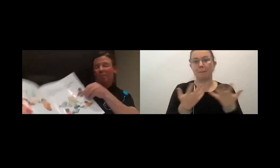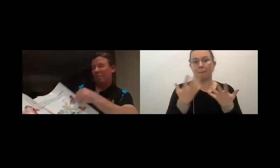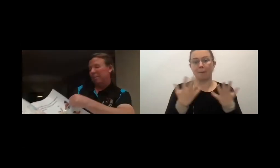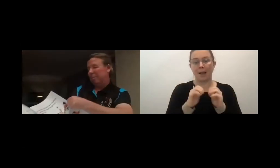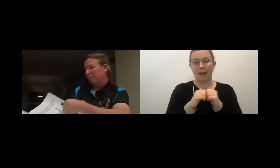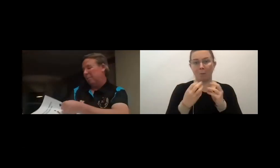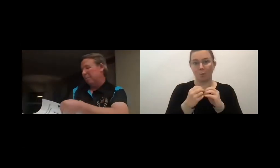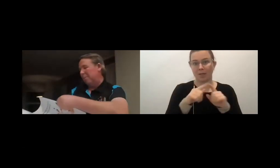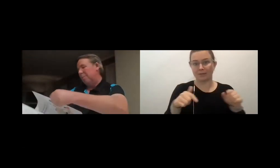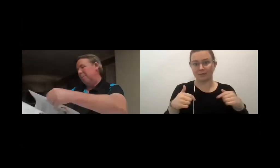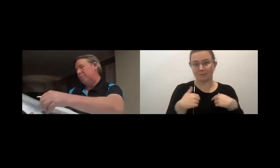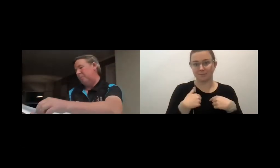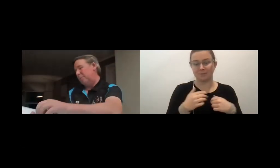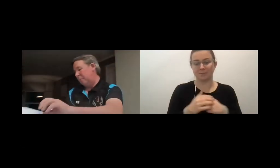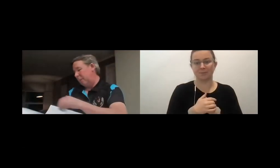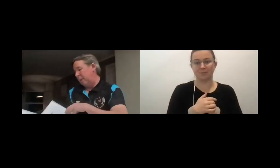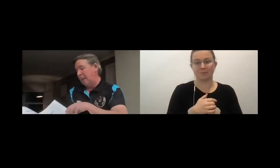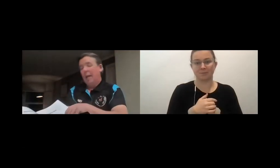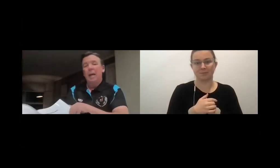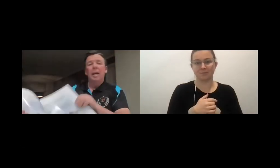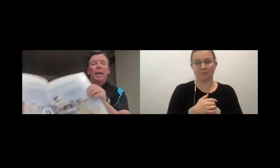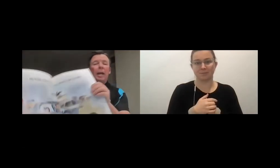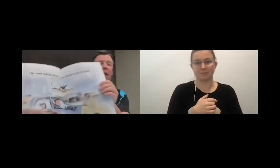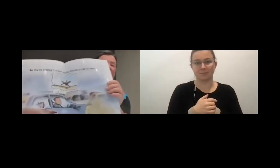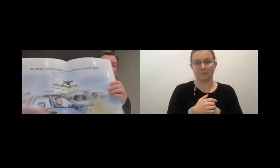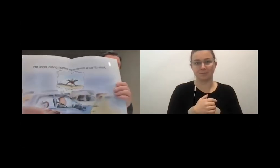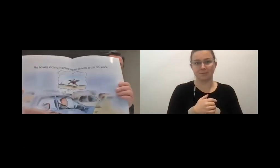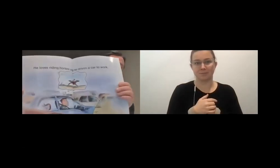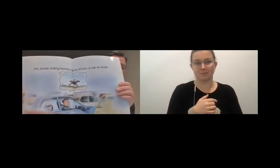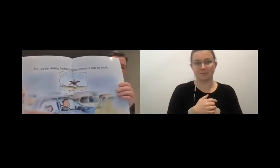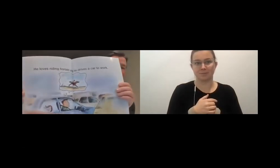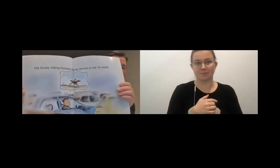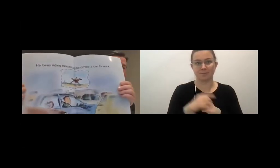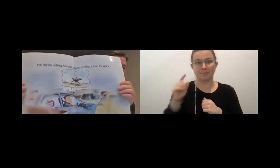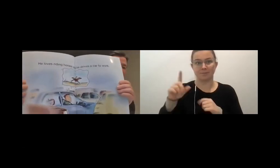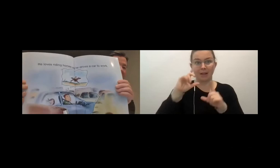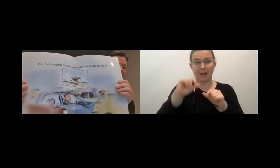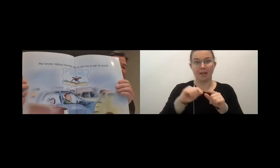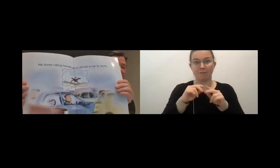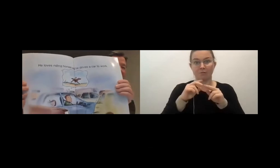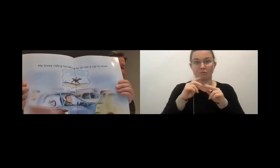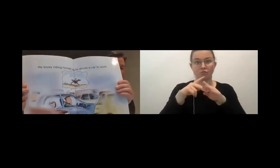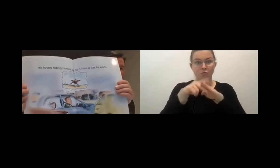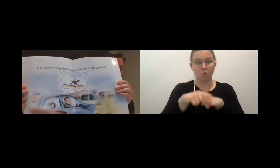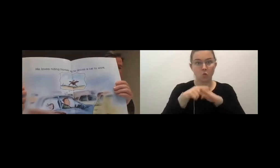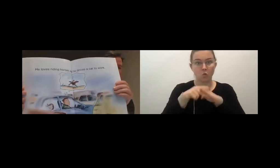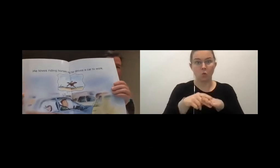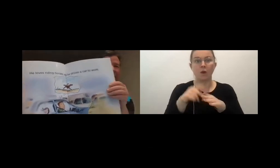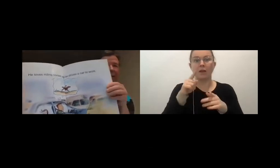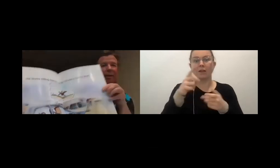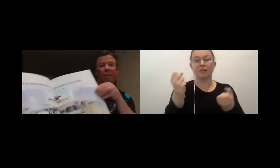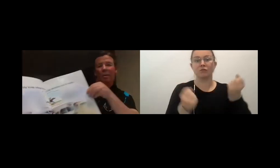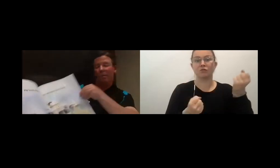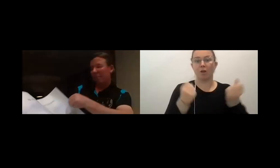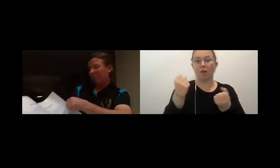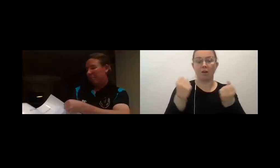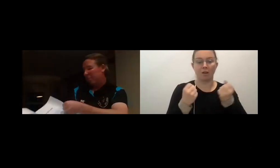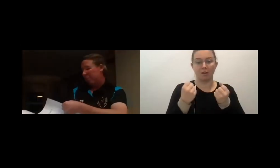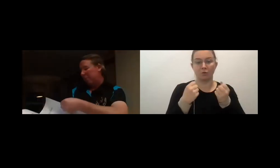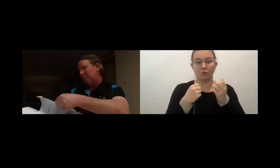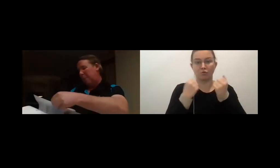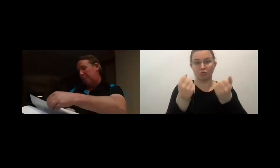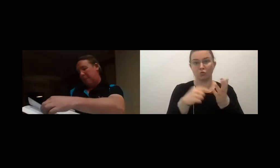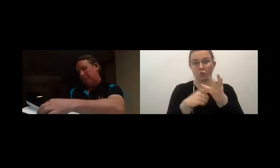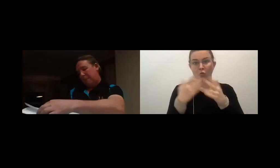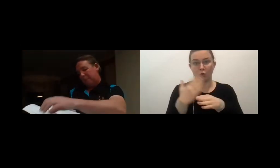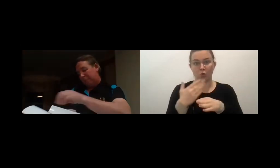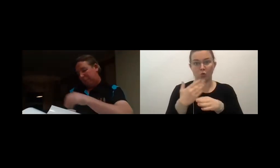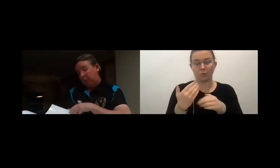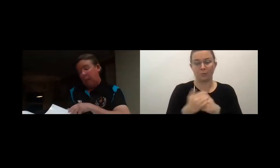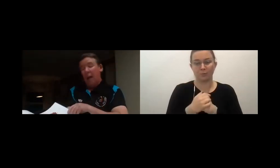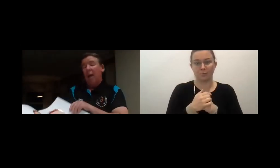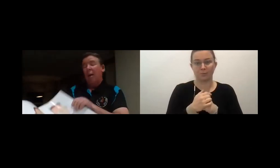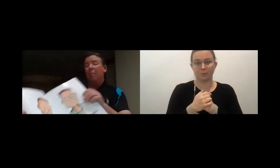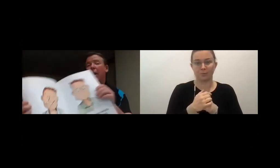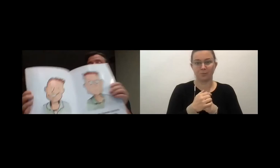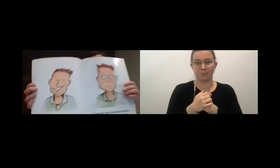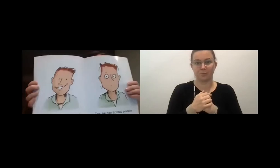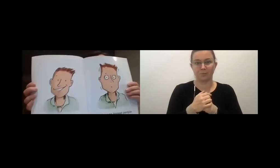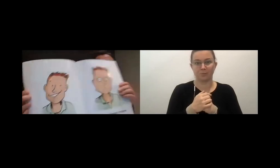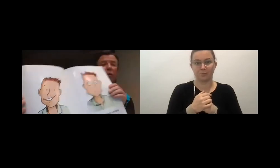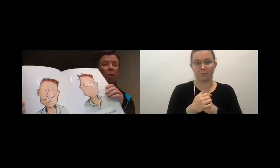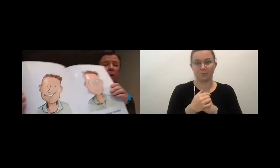he loves riding horses and he drives the car to work